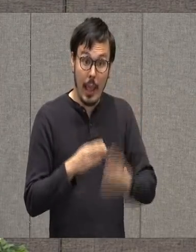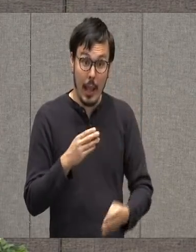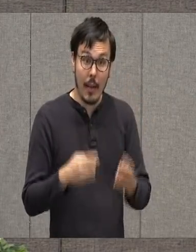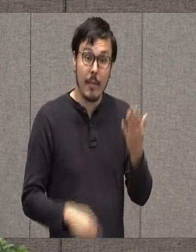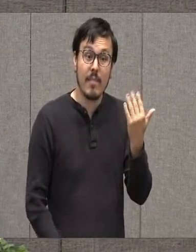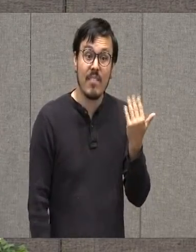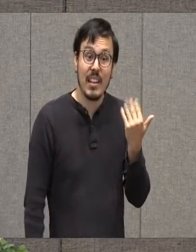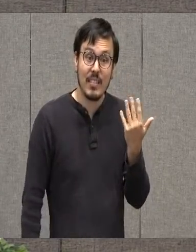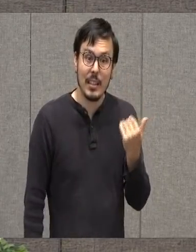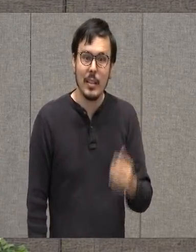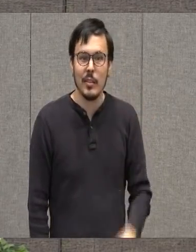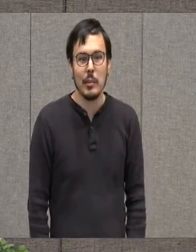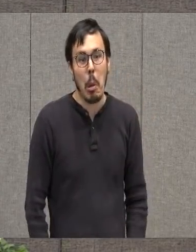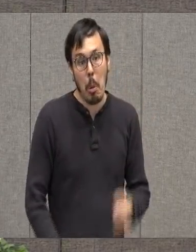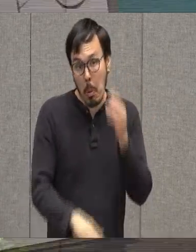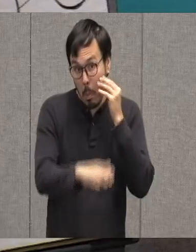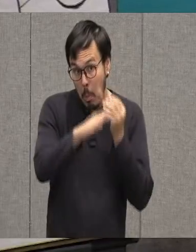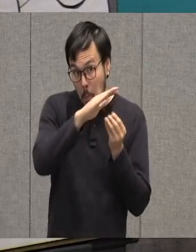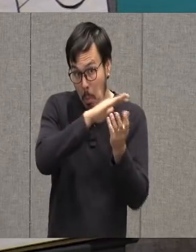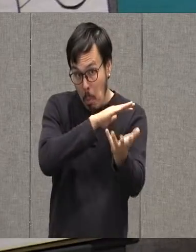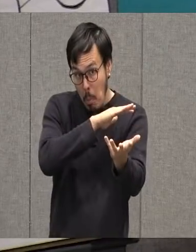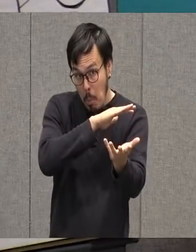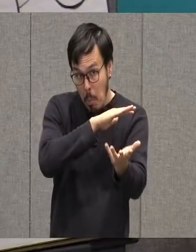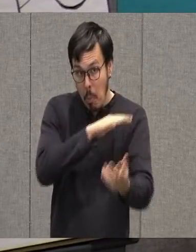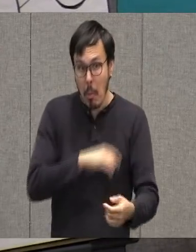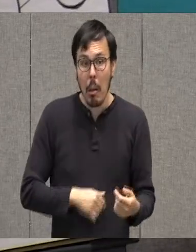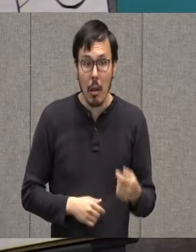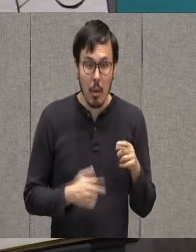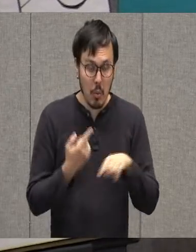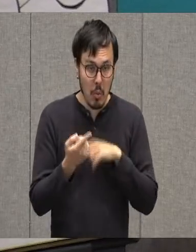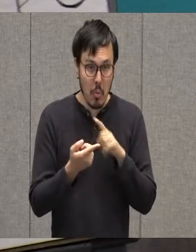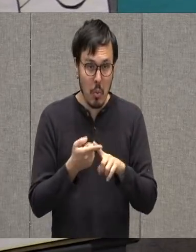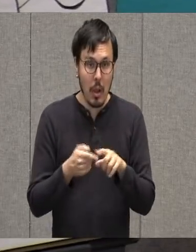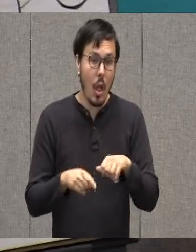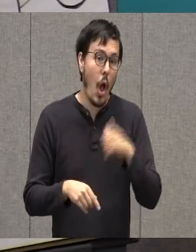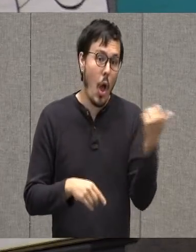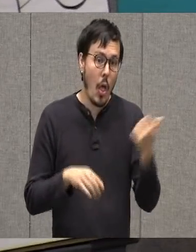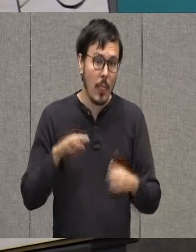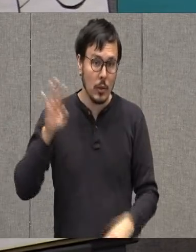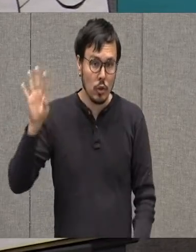I gave you a clue when I was working over here. Five,